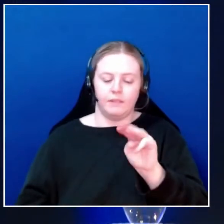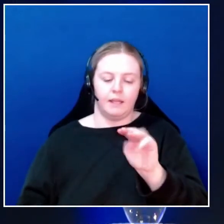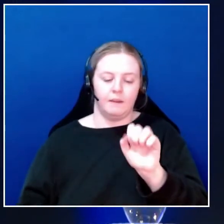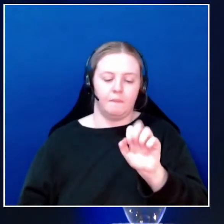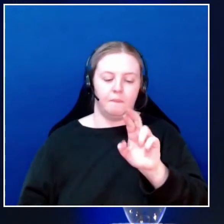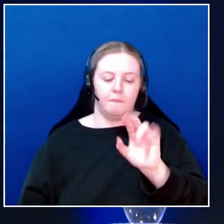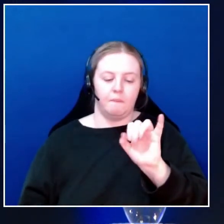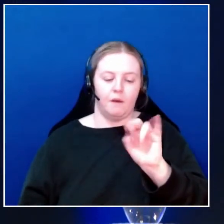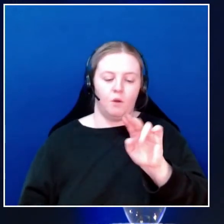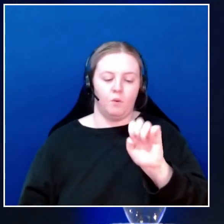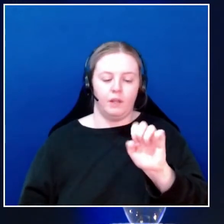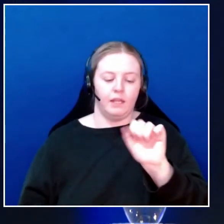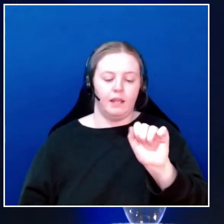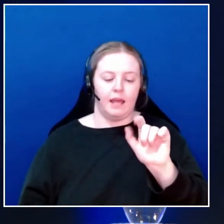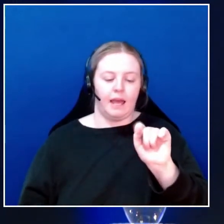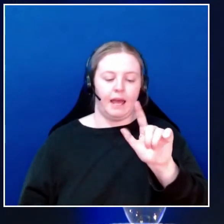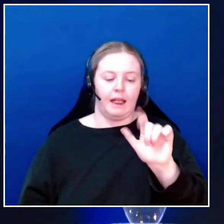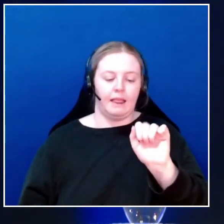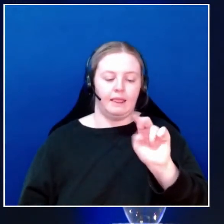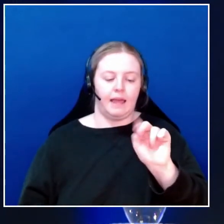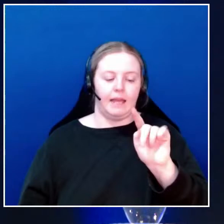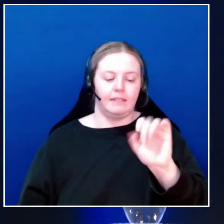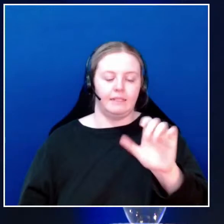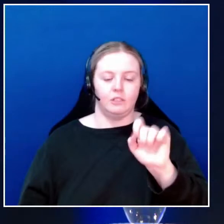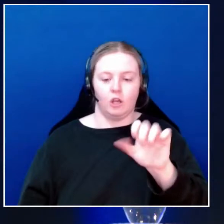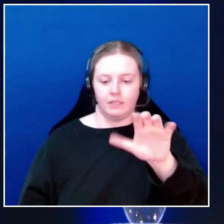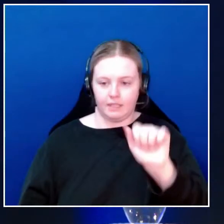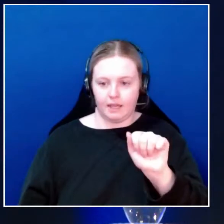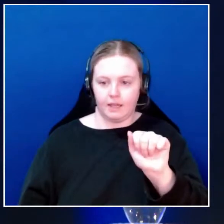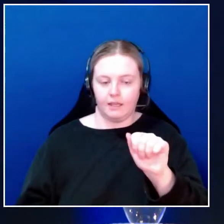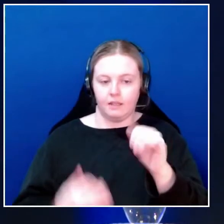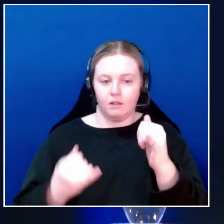I would like to conclude by thanking our Shareholder, the